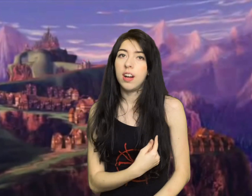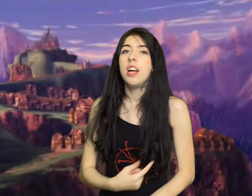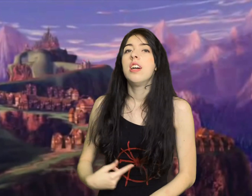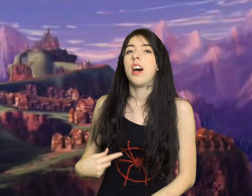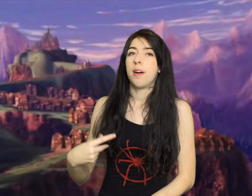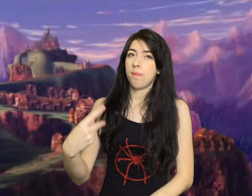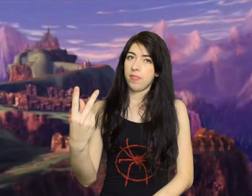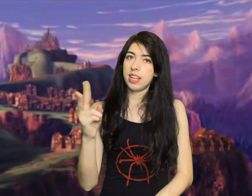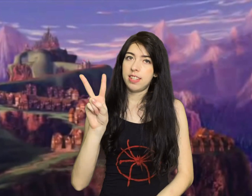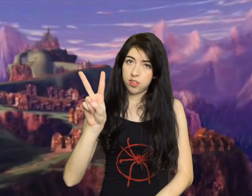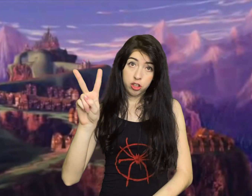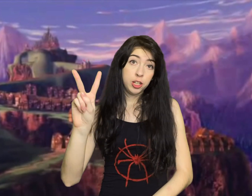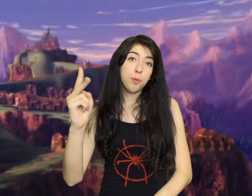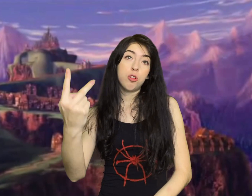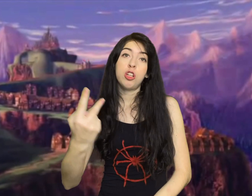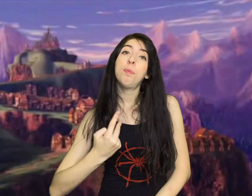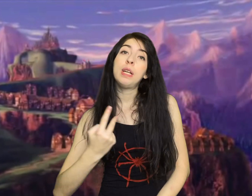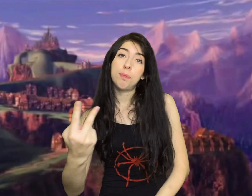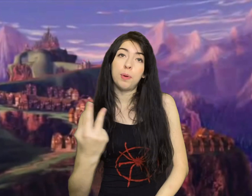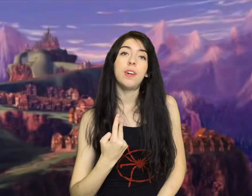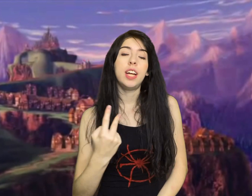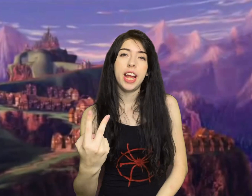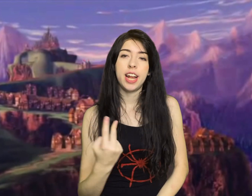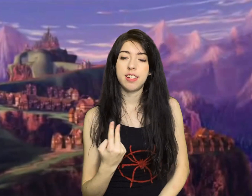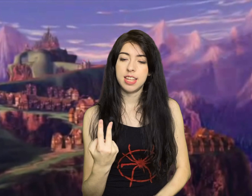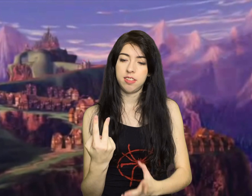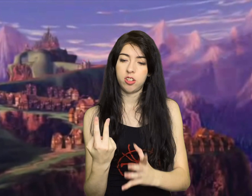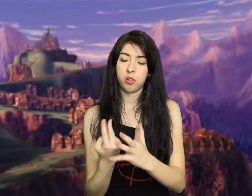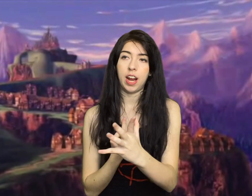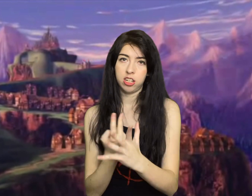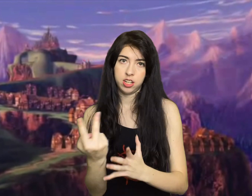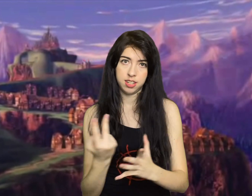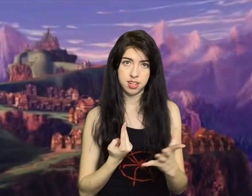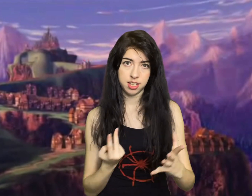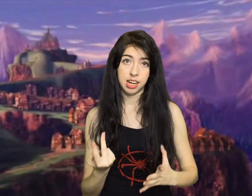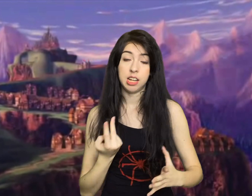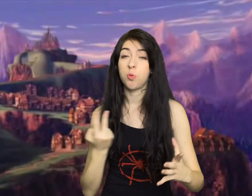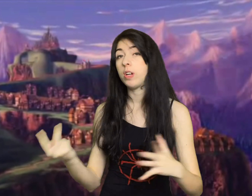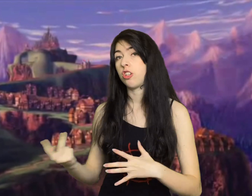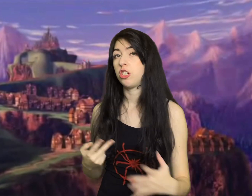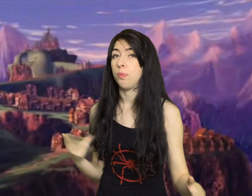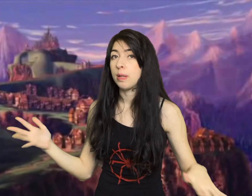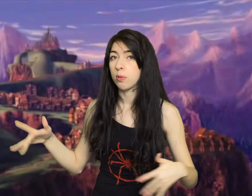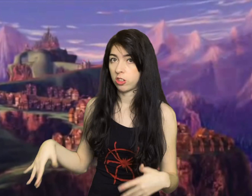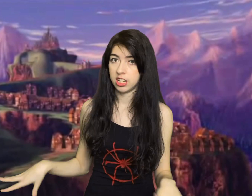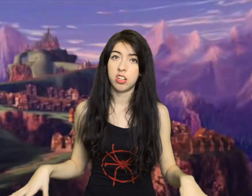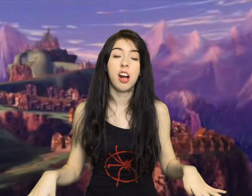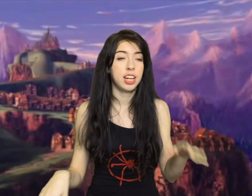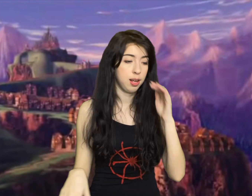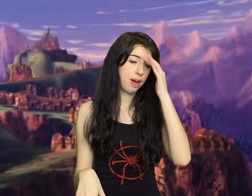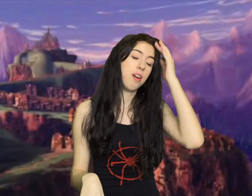this is two, two people and this direction is indicating which two people she's talking about